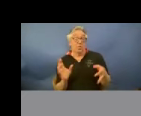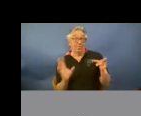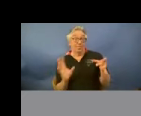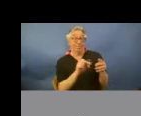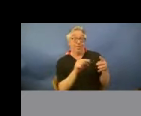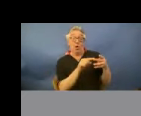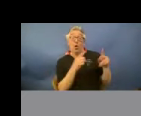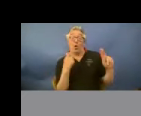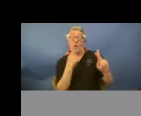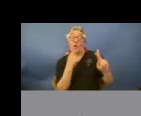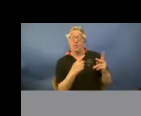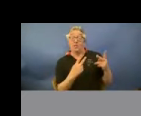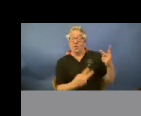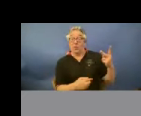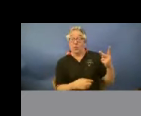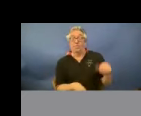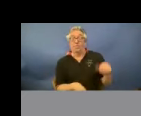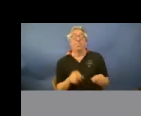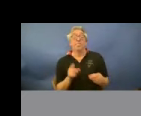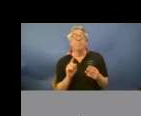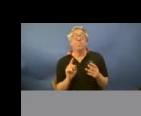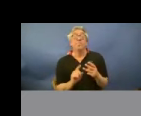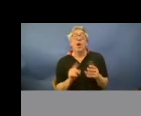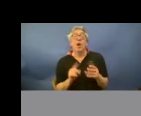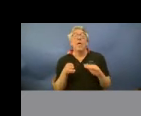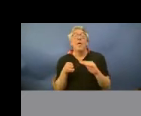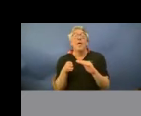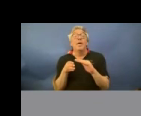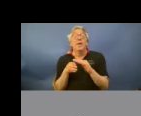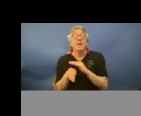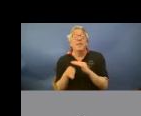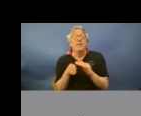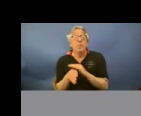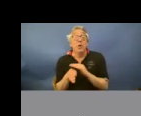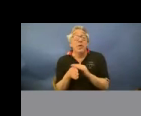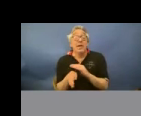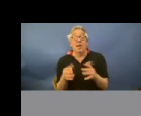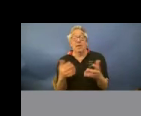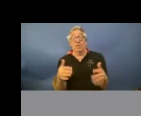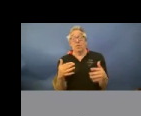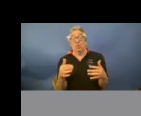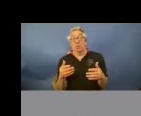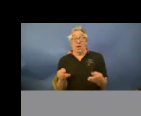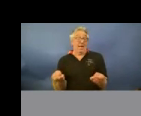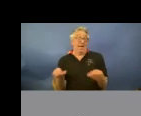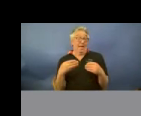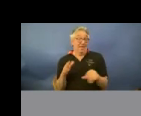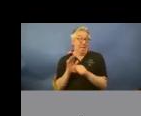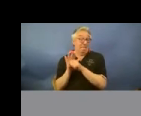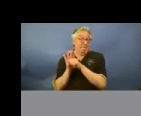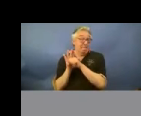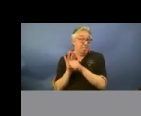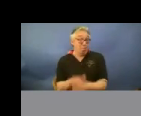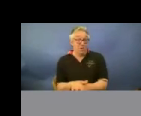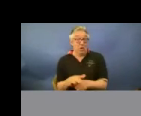And in the subject of reporting, it is important the pledges are specific, clarifying and making